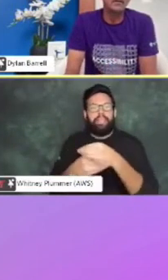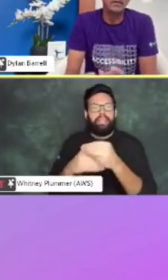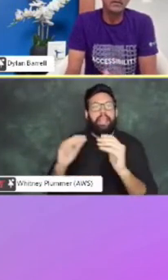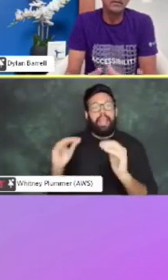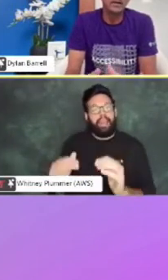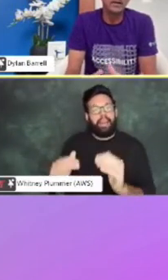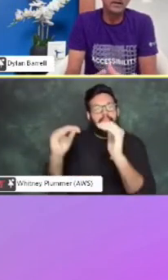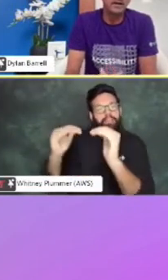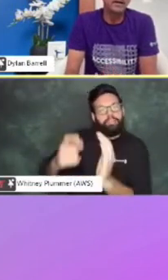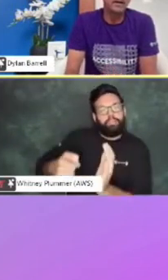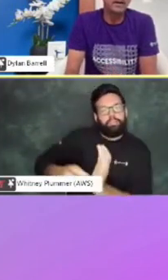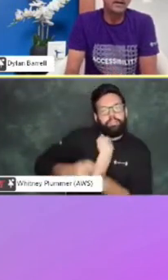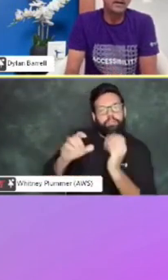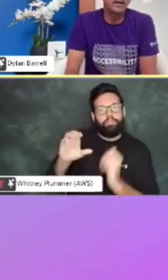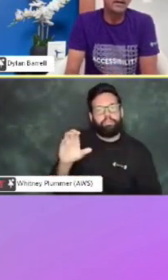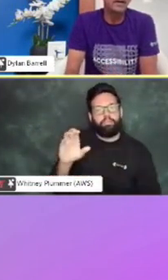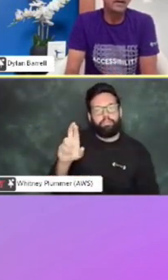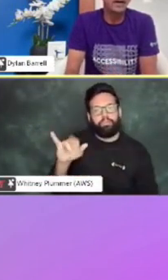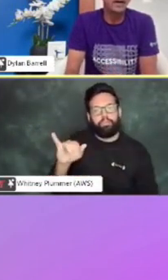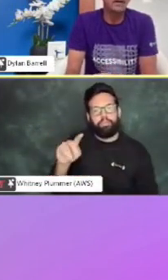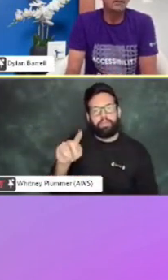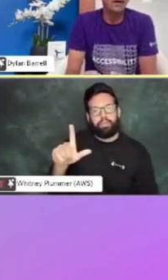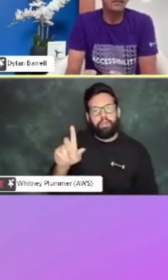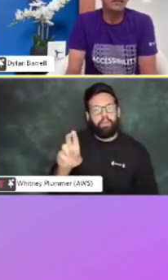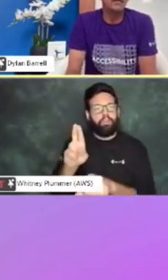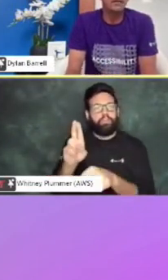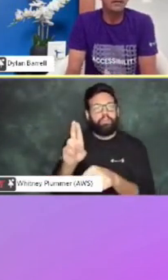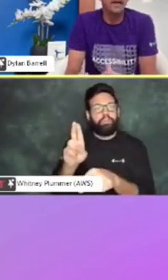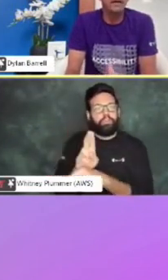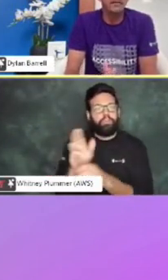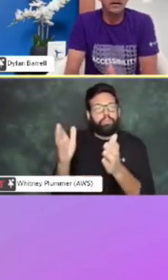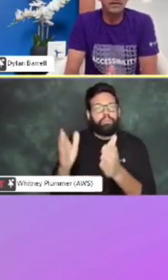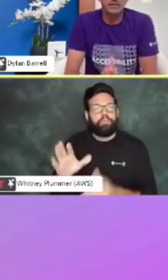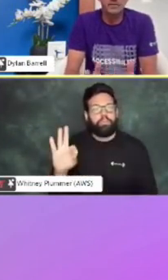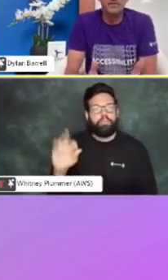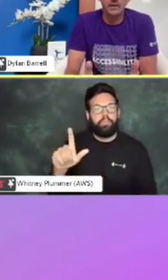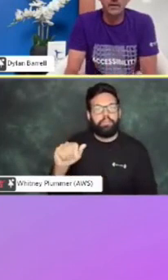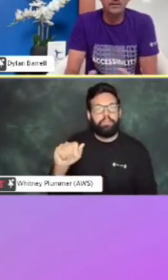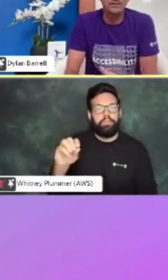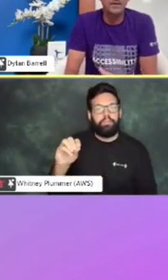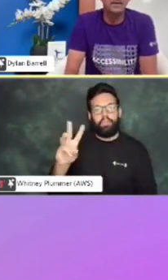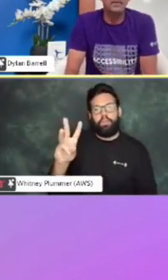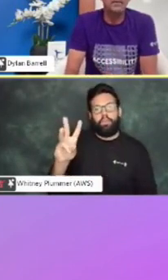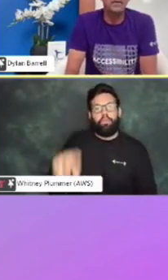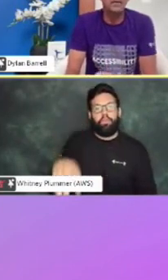So this is a key feature that we added last year and we've seen a lot of uptake of this feature.